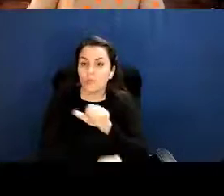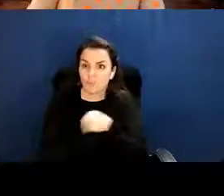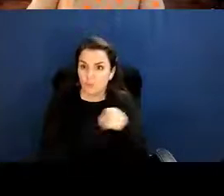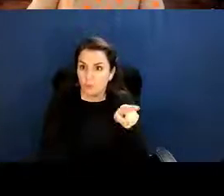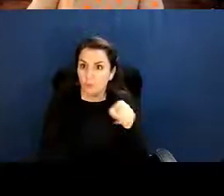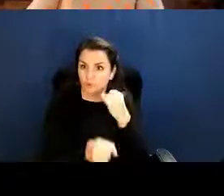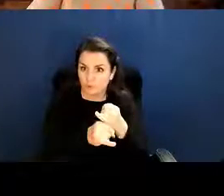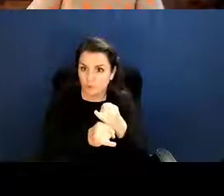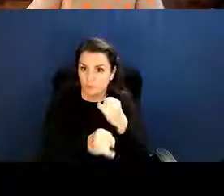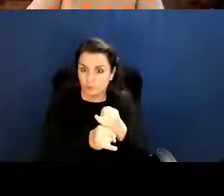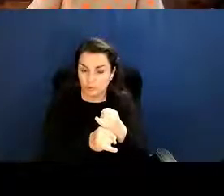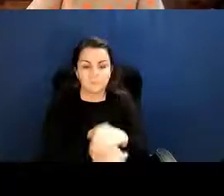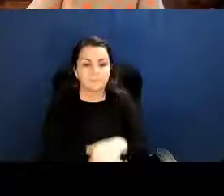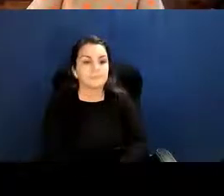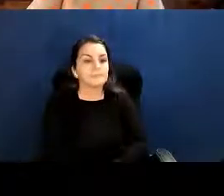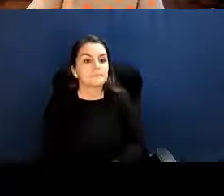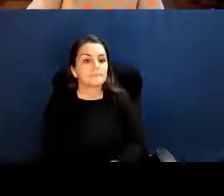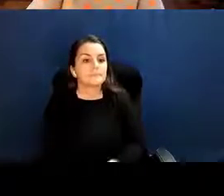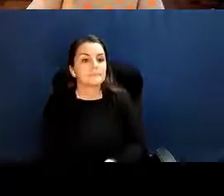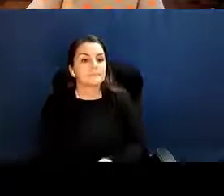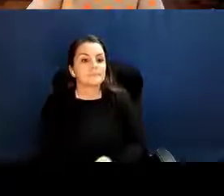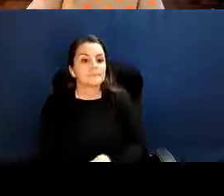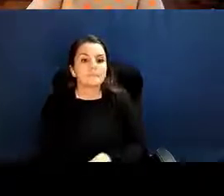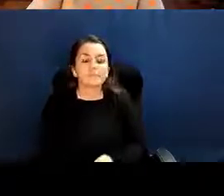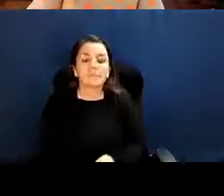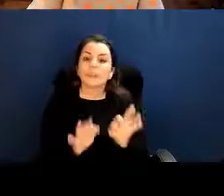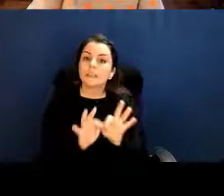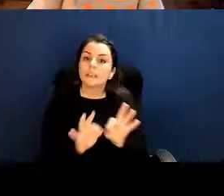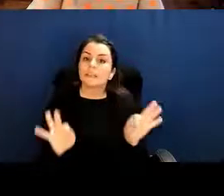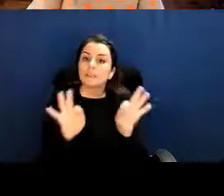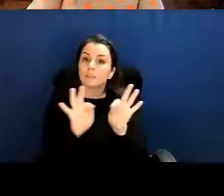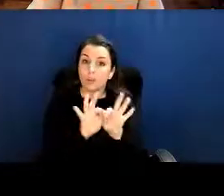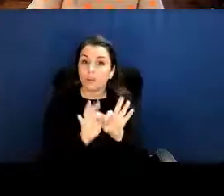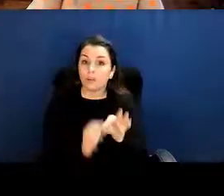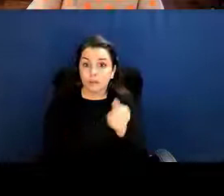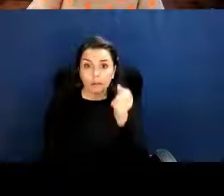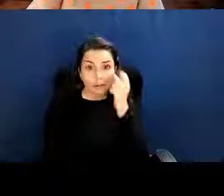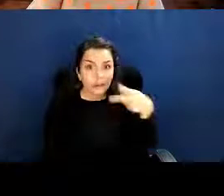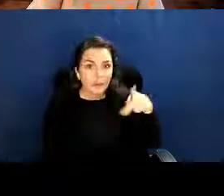One important note is that the PI cannot be a PI